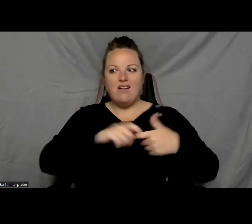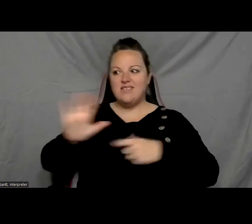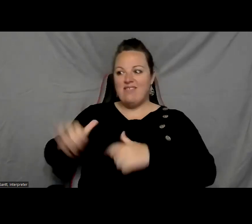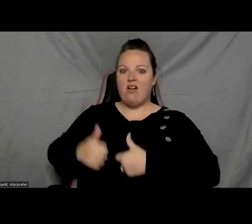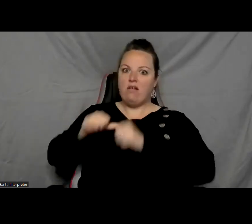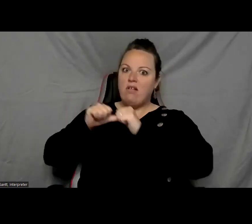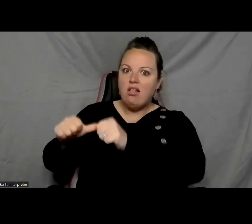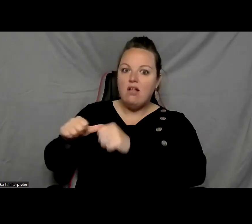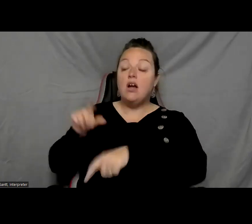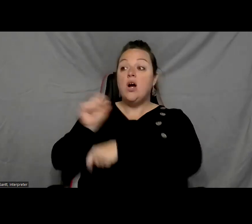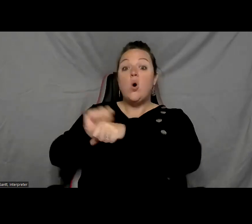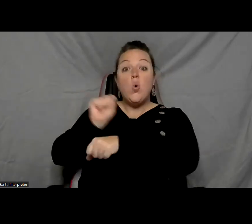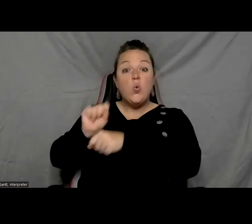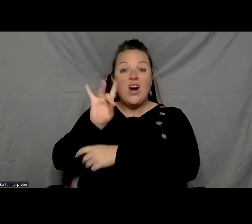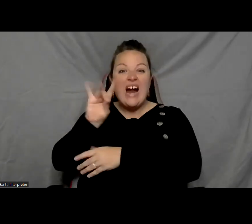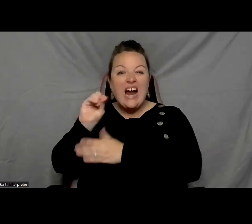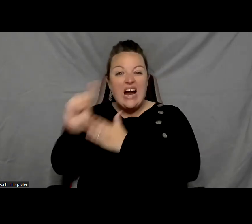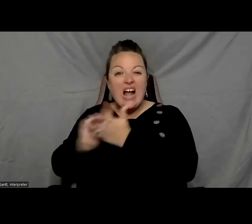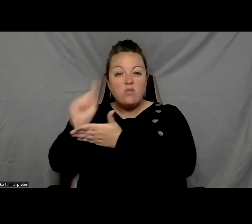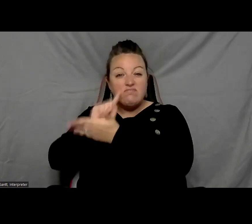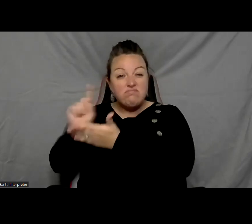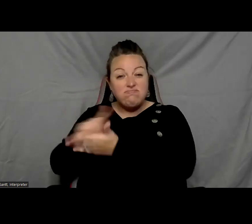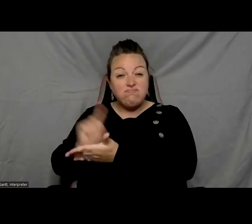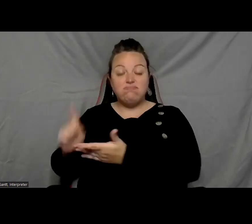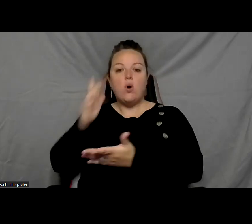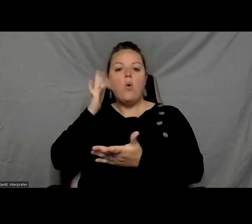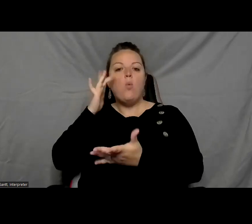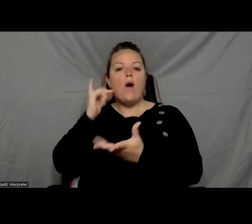hours a week to help us ensure safe and appropriate staffing levels.